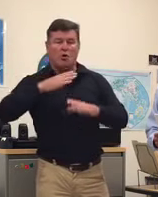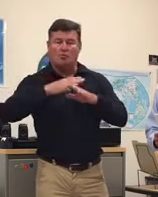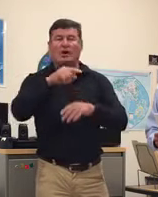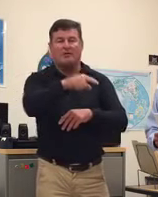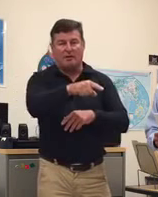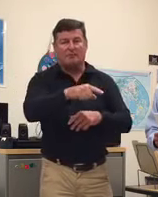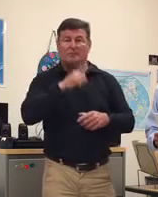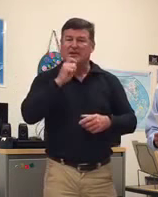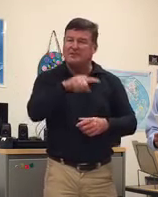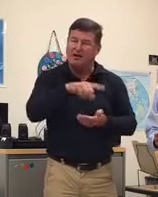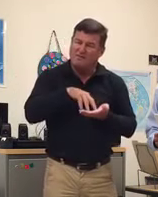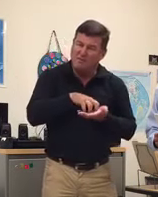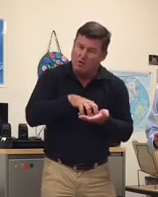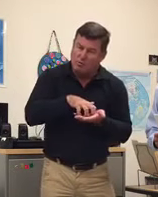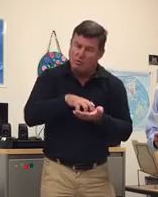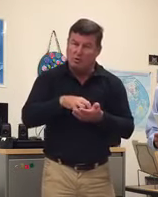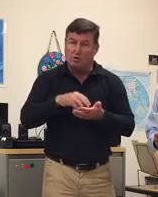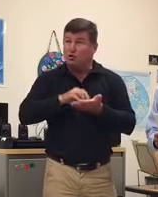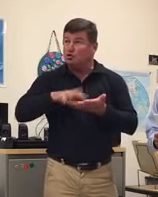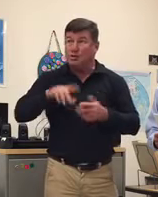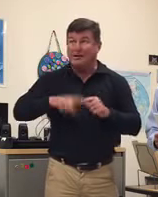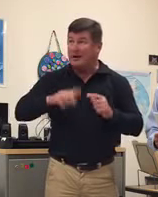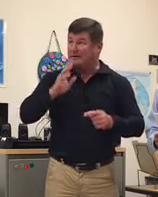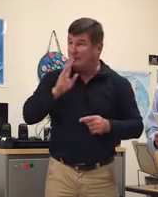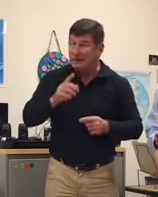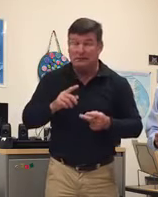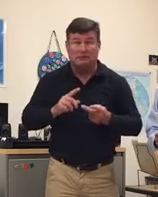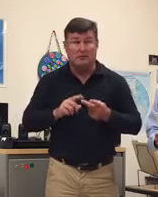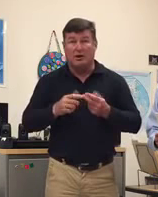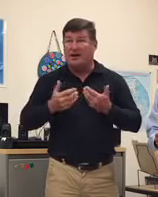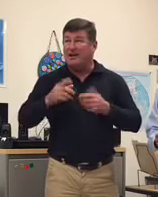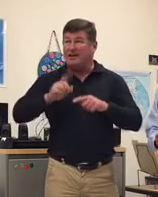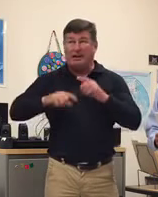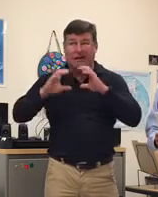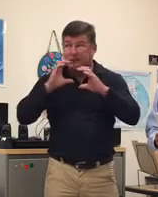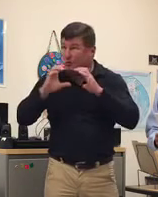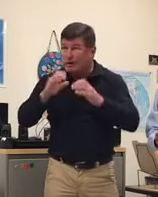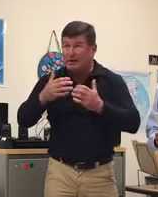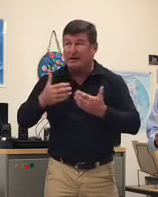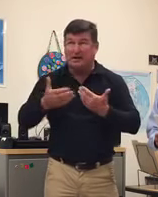of students with disabilities who are most vulnerable. Such as students who are not able to speak